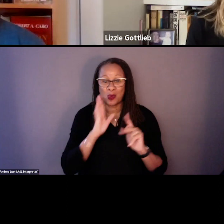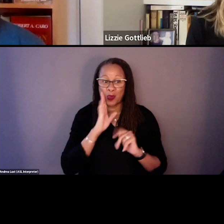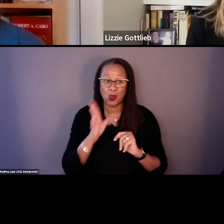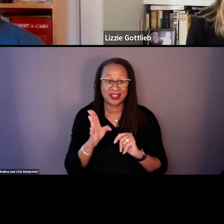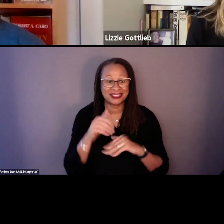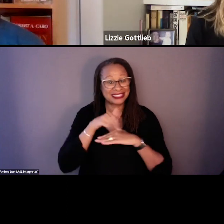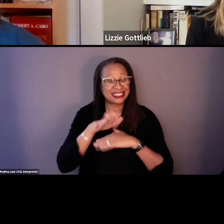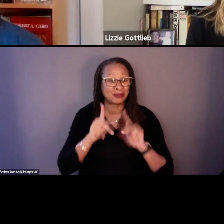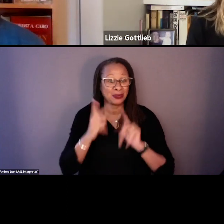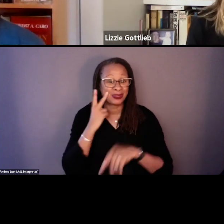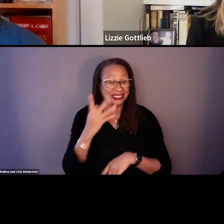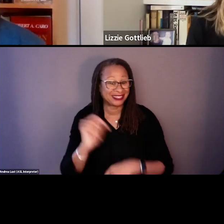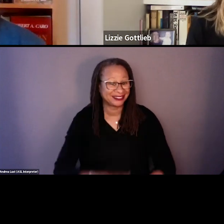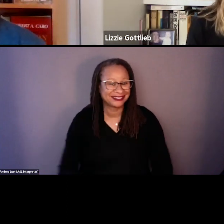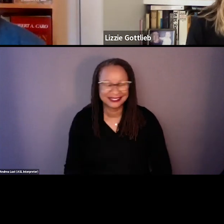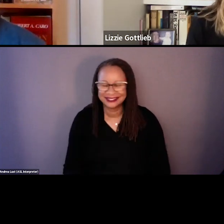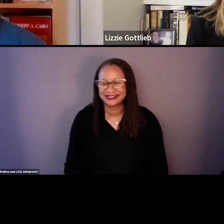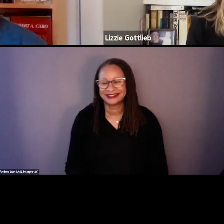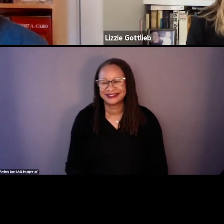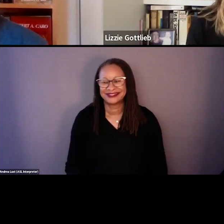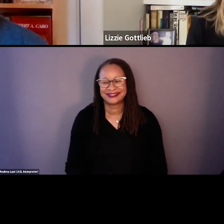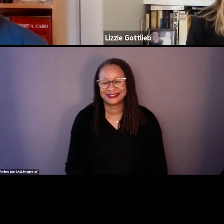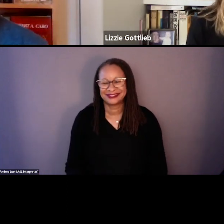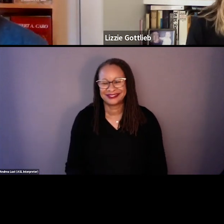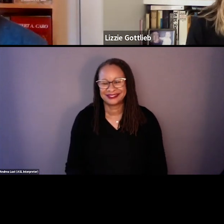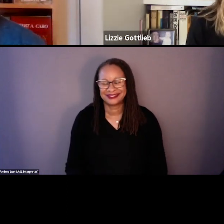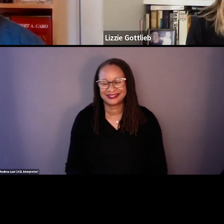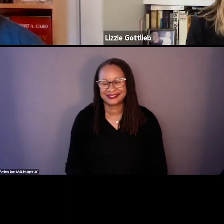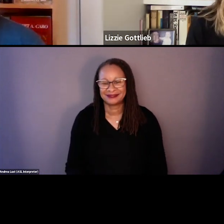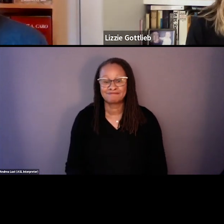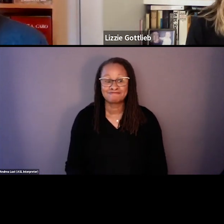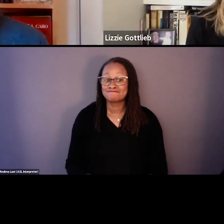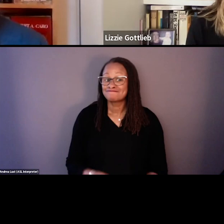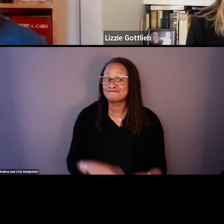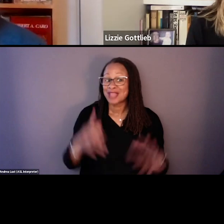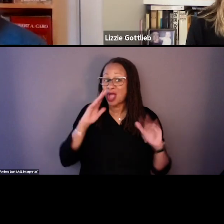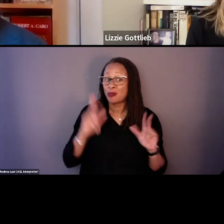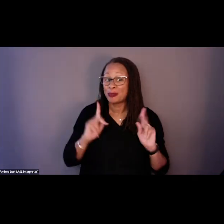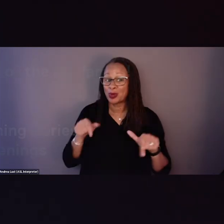So, thank you Lizzie. And thank you for joining us. And thanks IDA, and we'll see you all later.